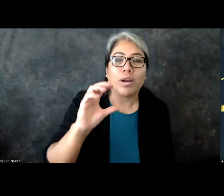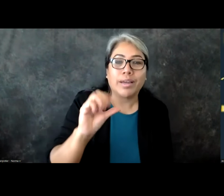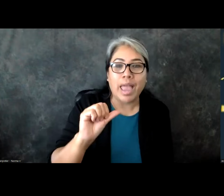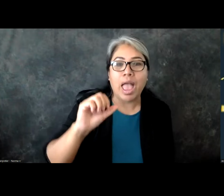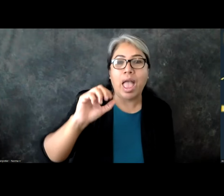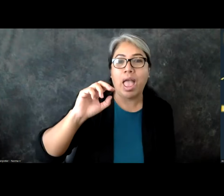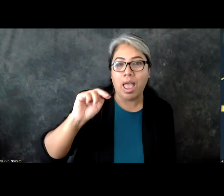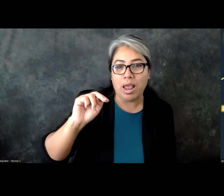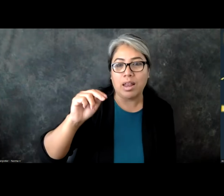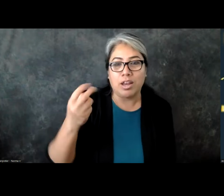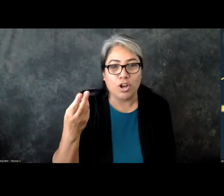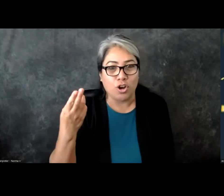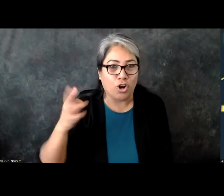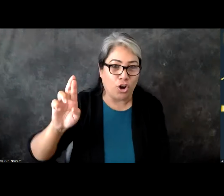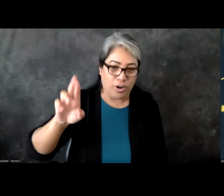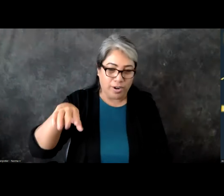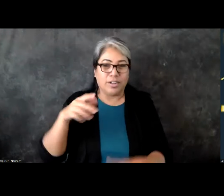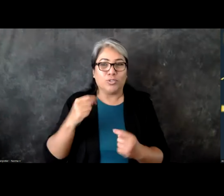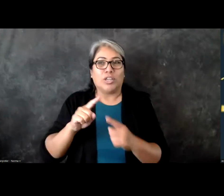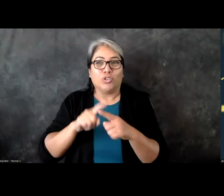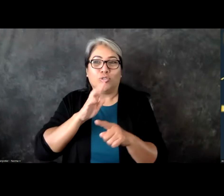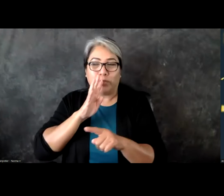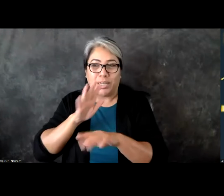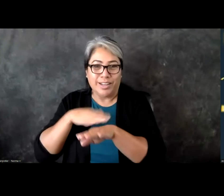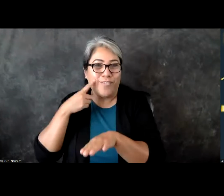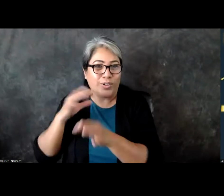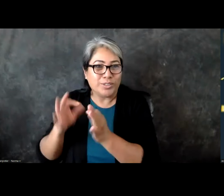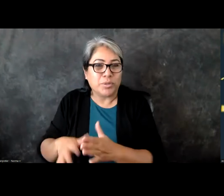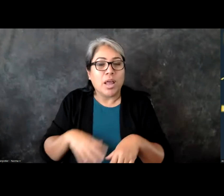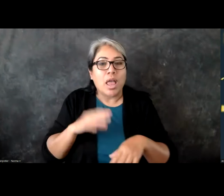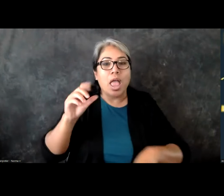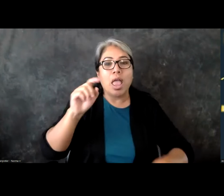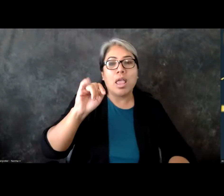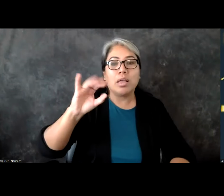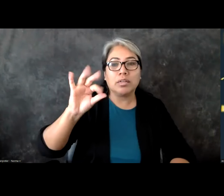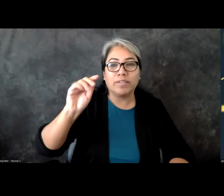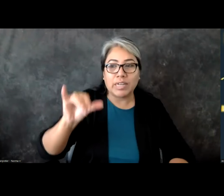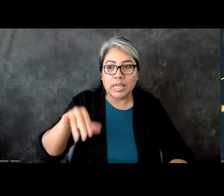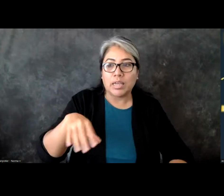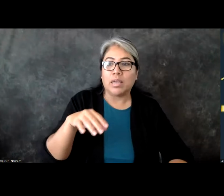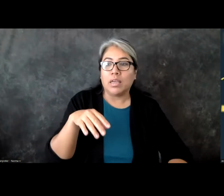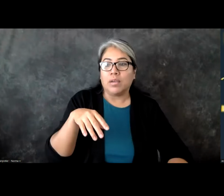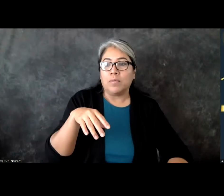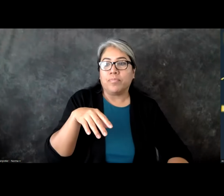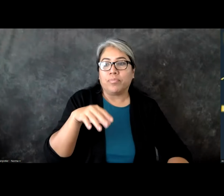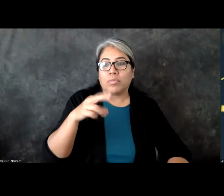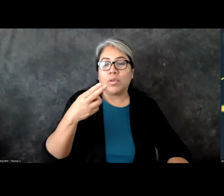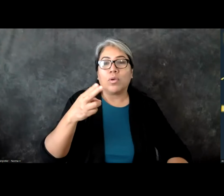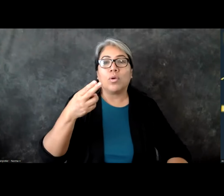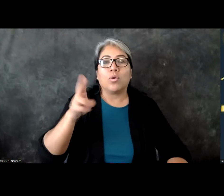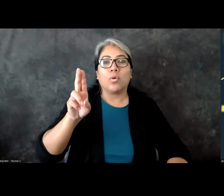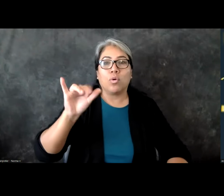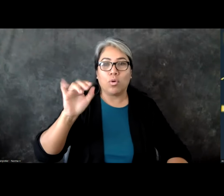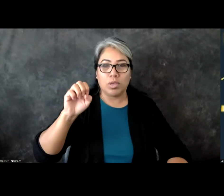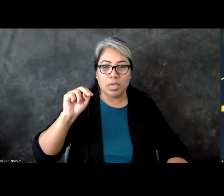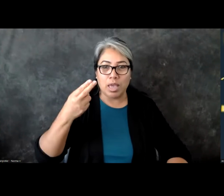nursing home reform. Known as CANHR. And I'm trying to say that slowly for the interpreters. I hope that